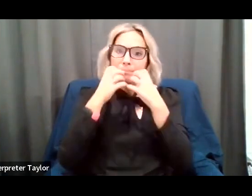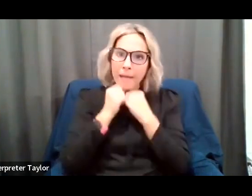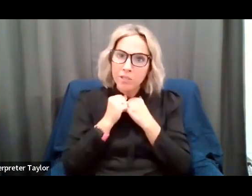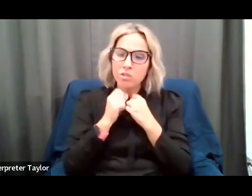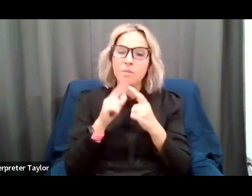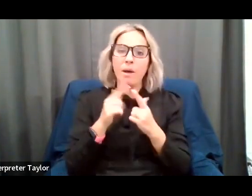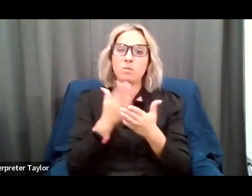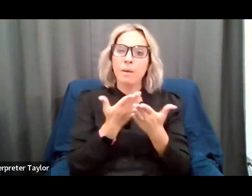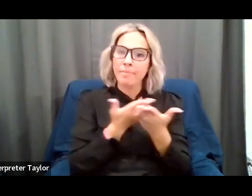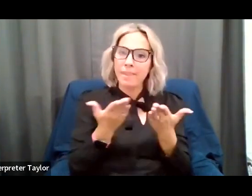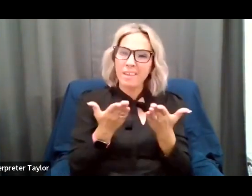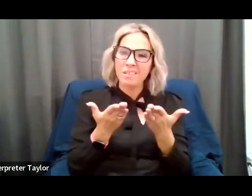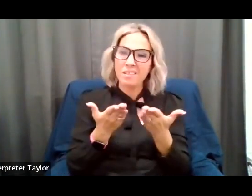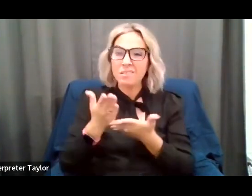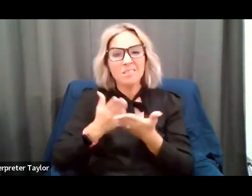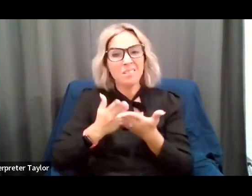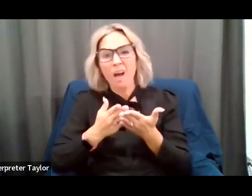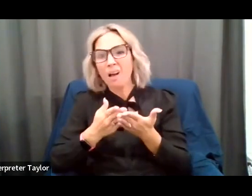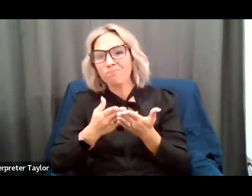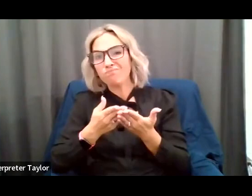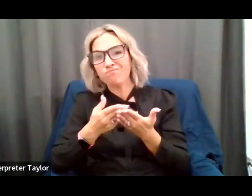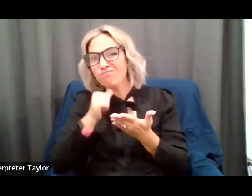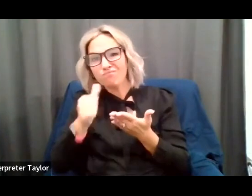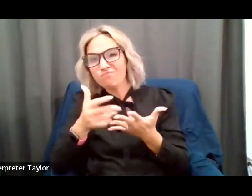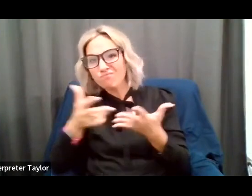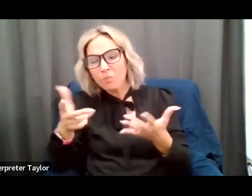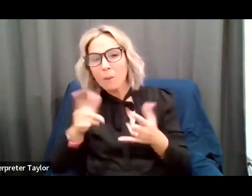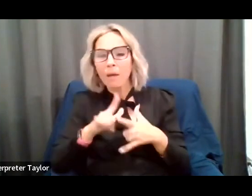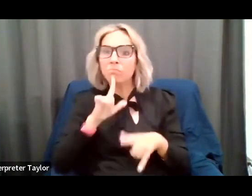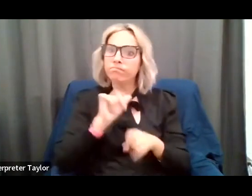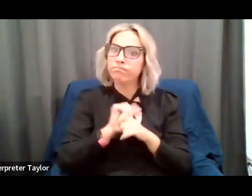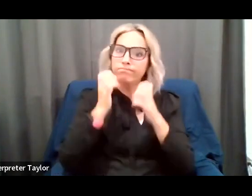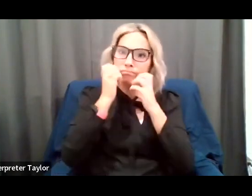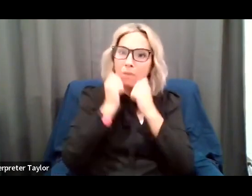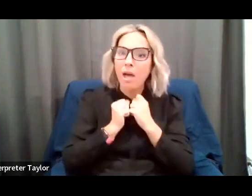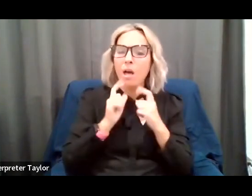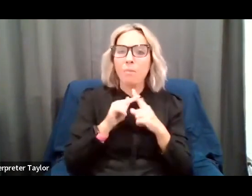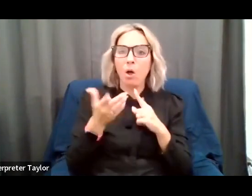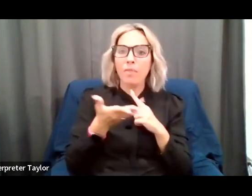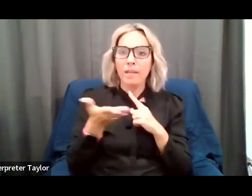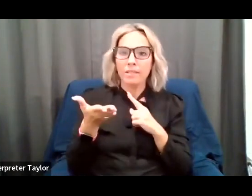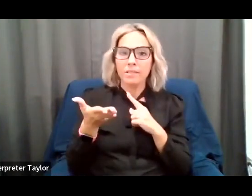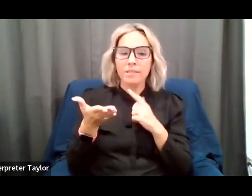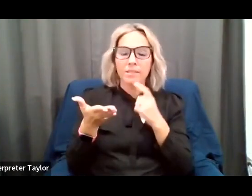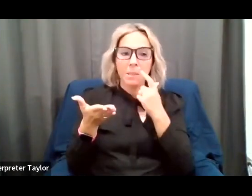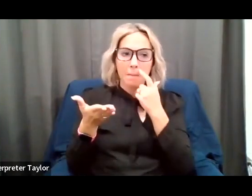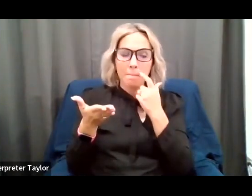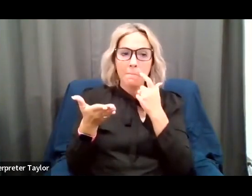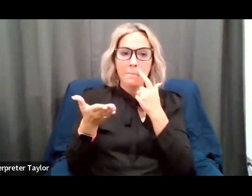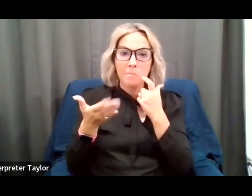some things I'm not so passionate about, but I get especially passionate about things where it appears to